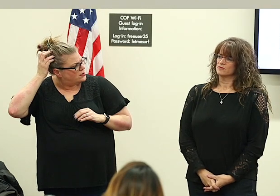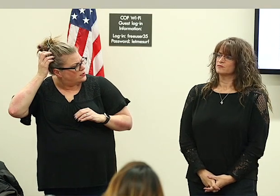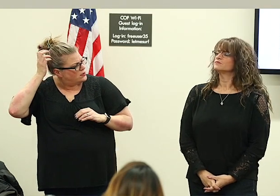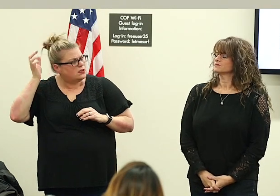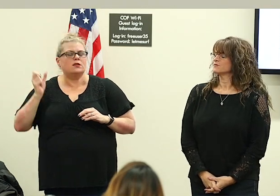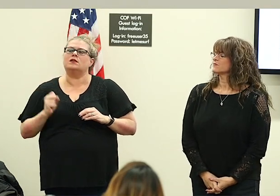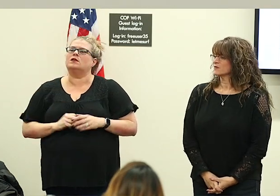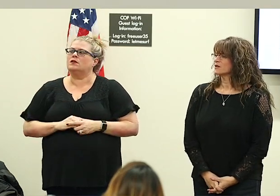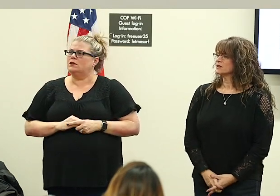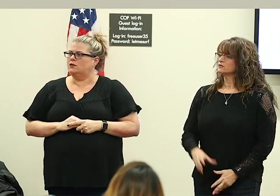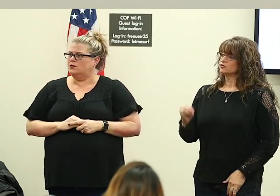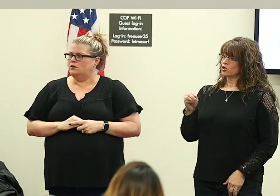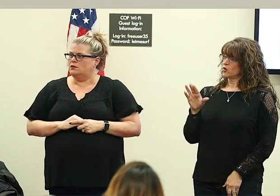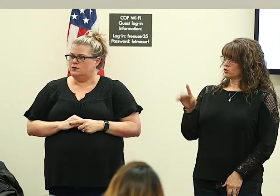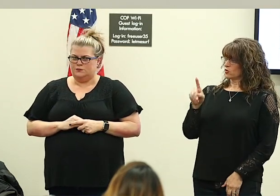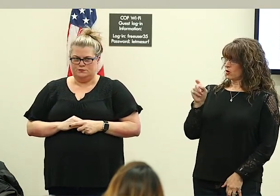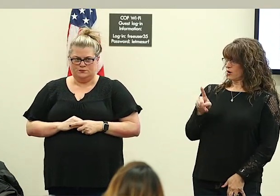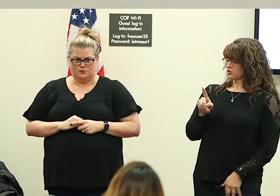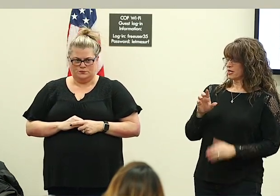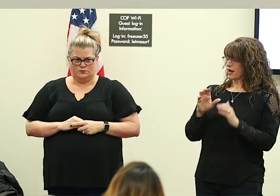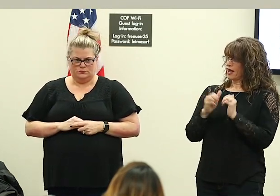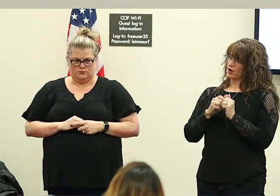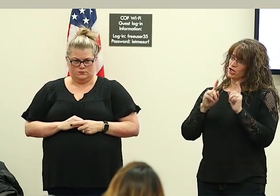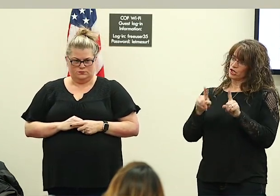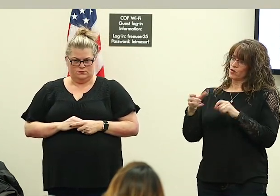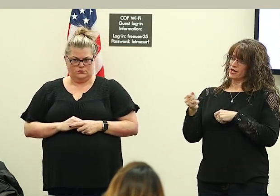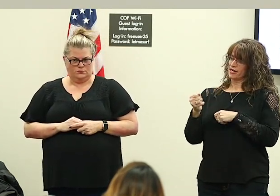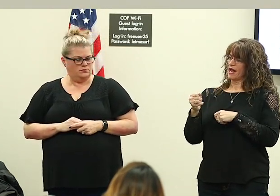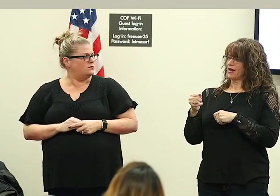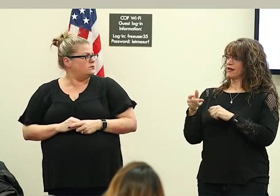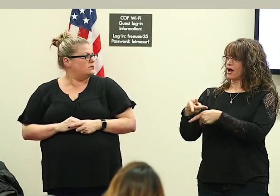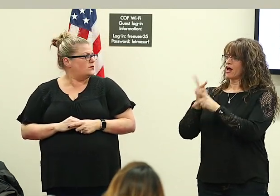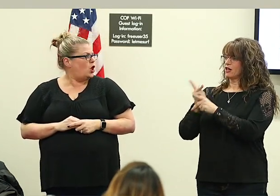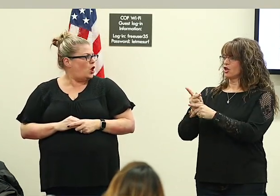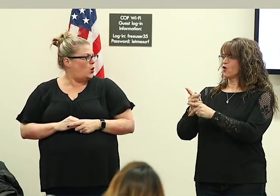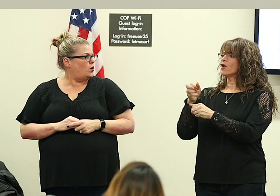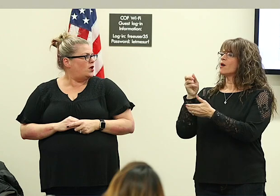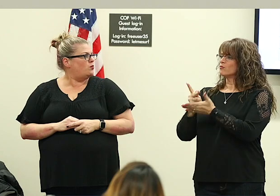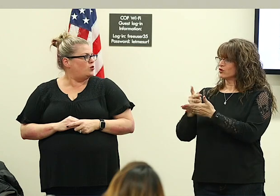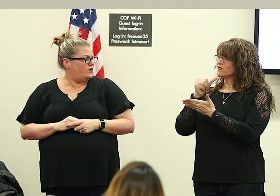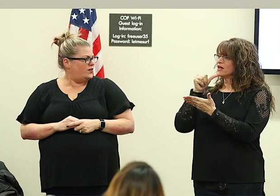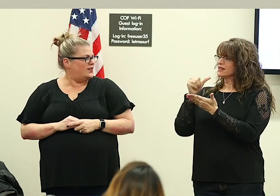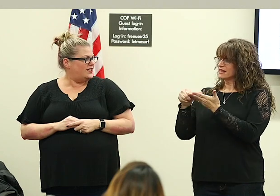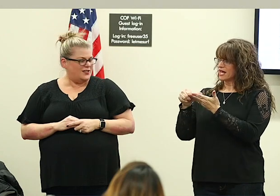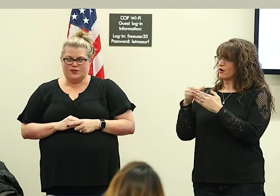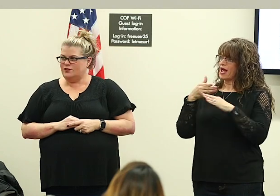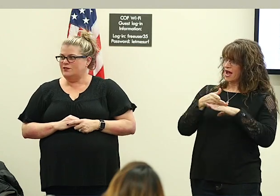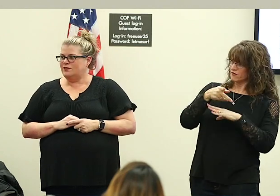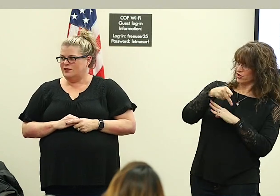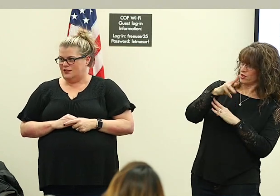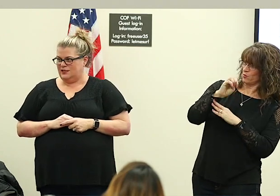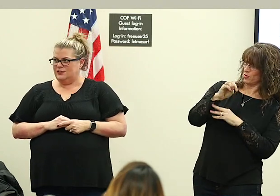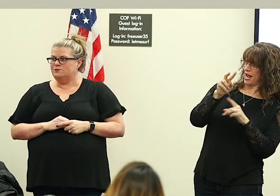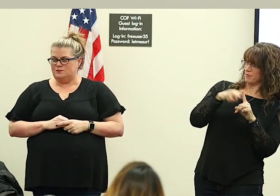Yes. So the question is, how do you go and get the loan approval letter after the pre-application, but before you've been selected